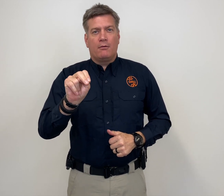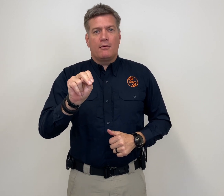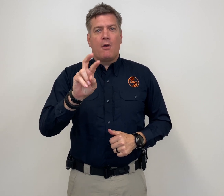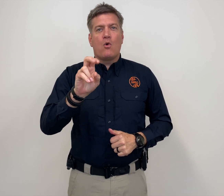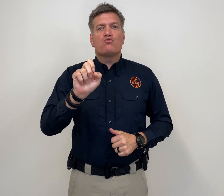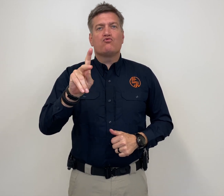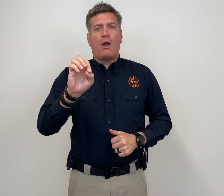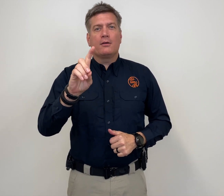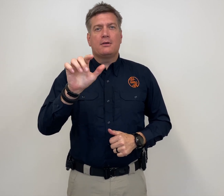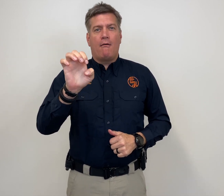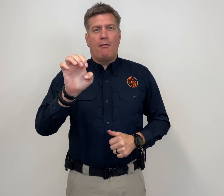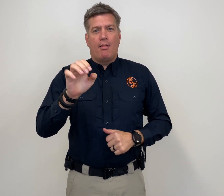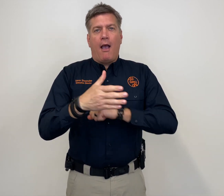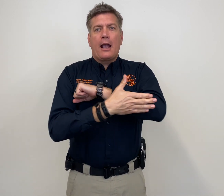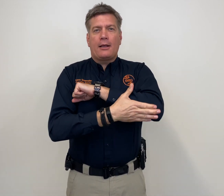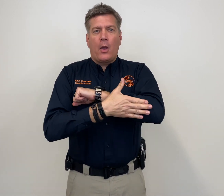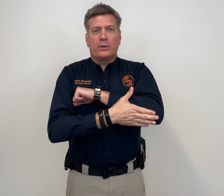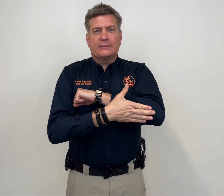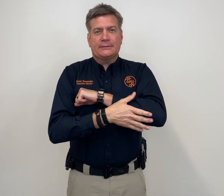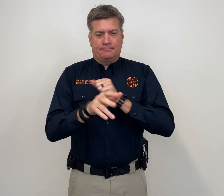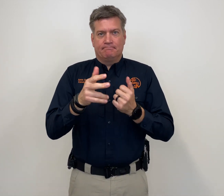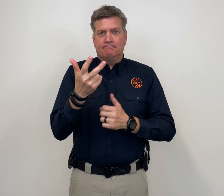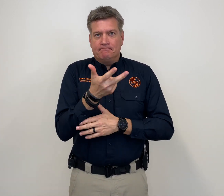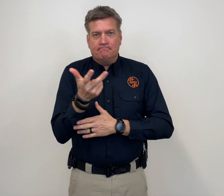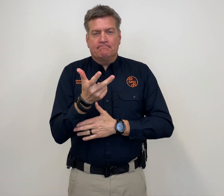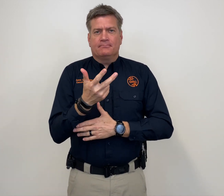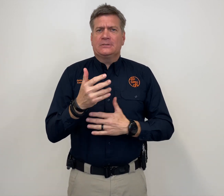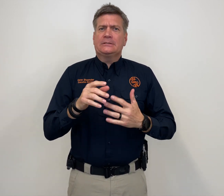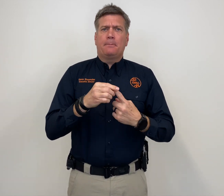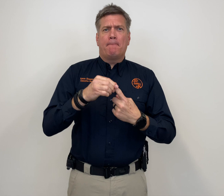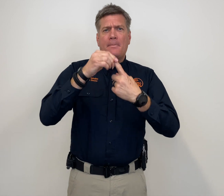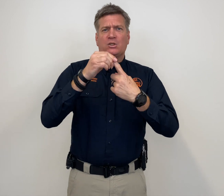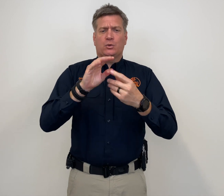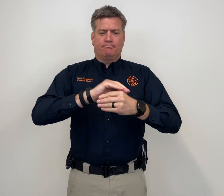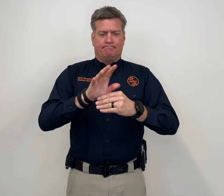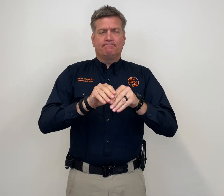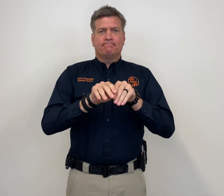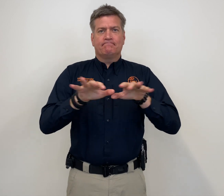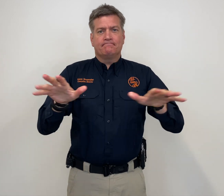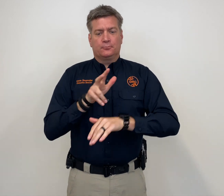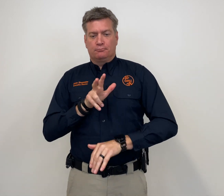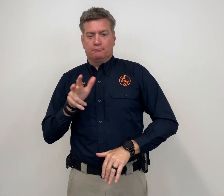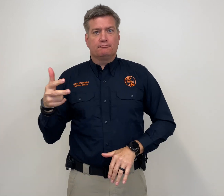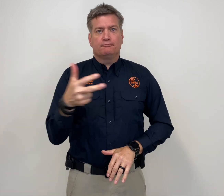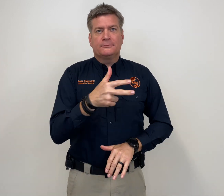Department of Community Health is hosting a special COVID-19 drive-through